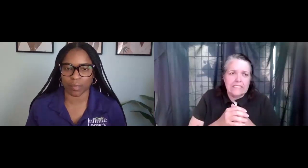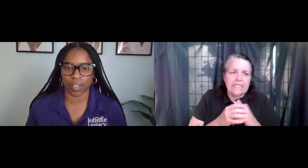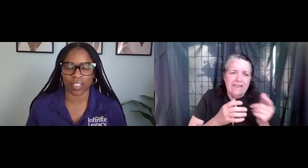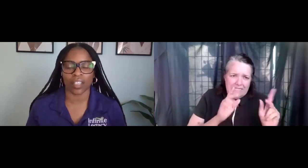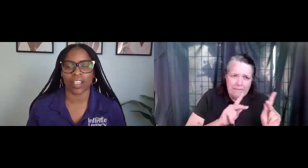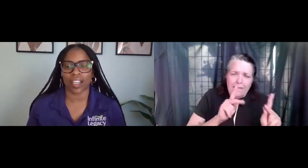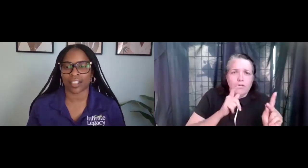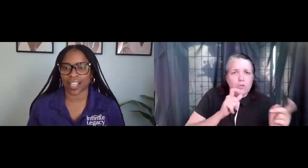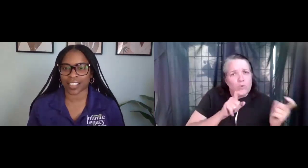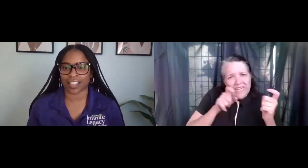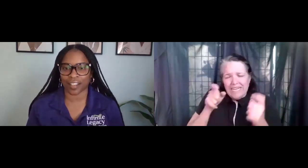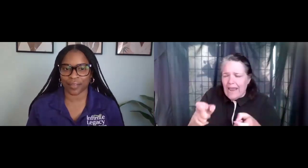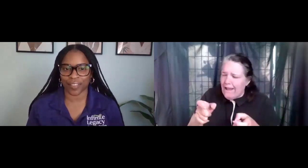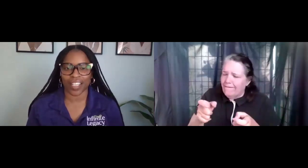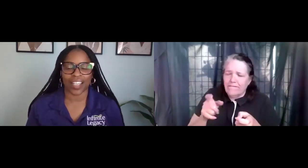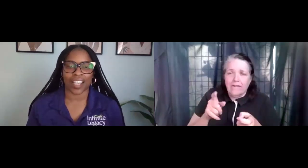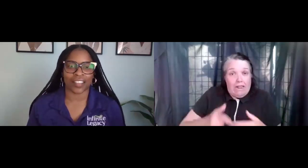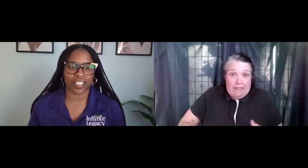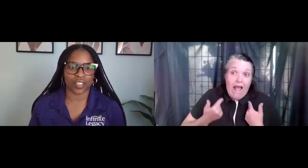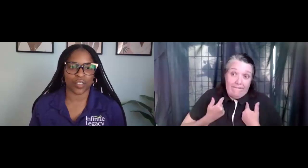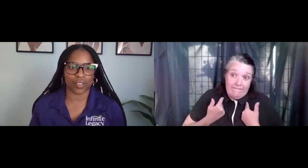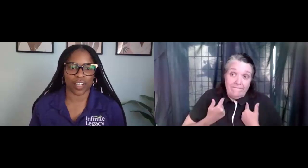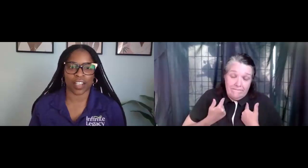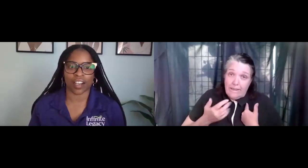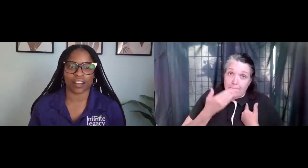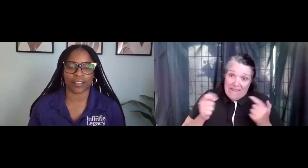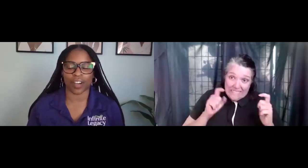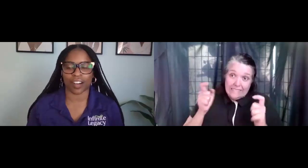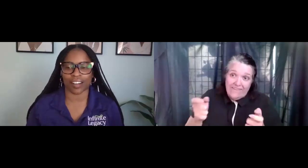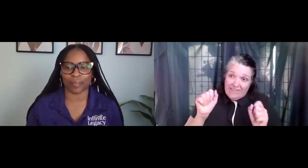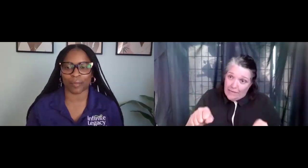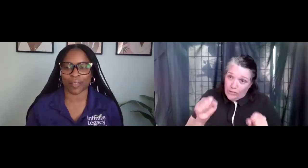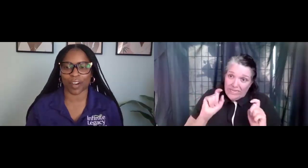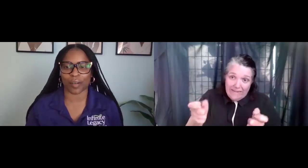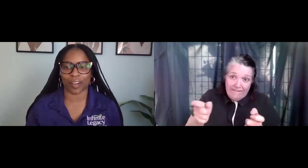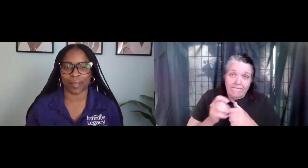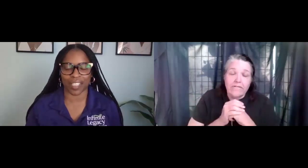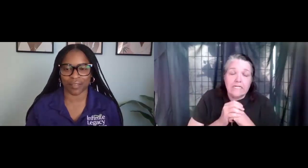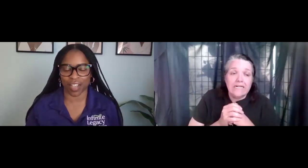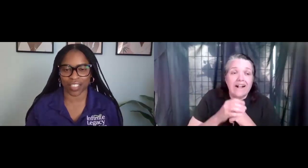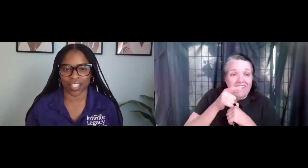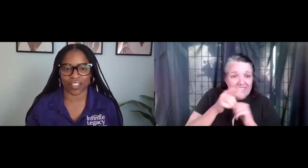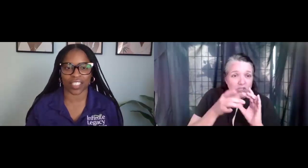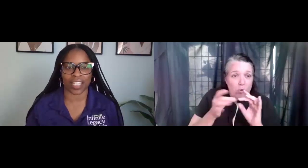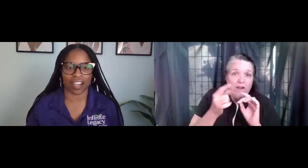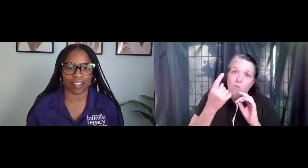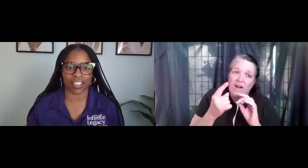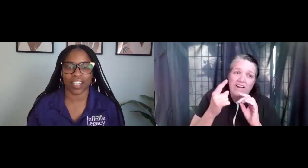someone, and that is life. And this is the story of our -- one of our amazing volunteers, Sierra,